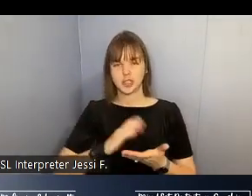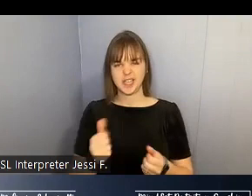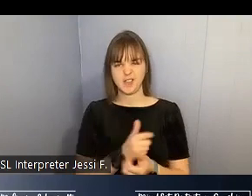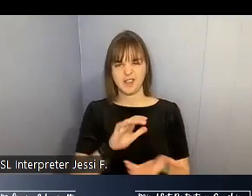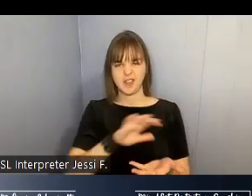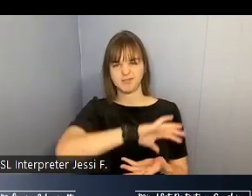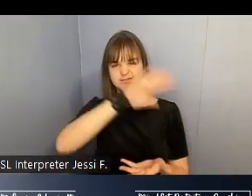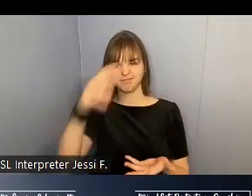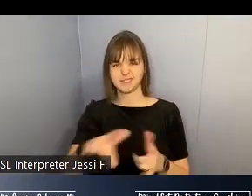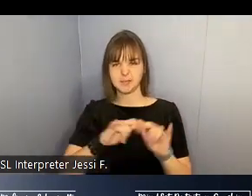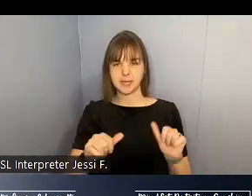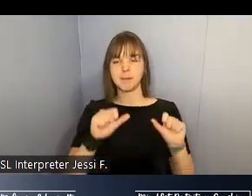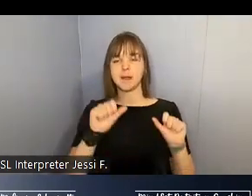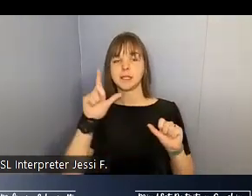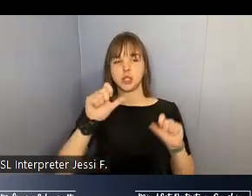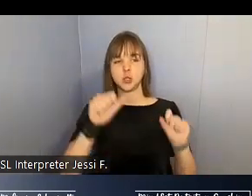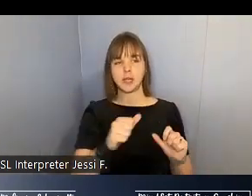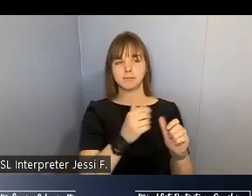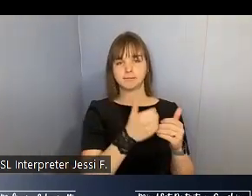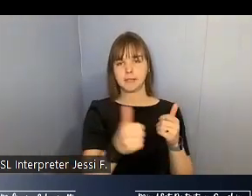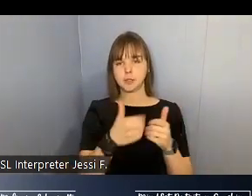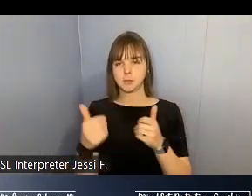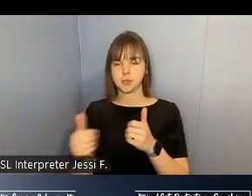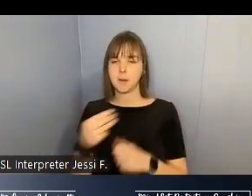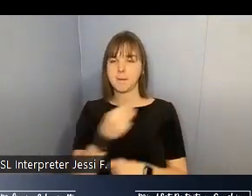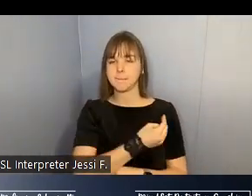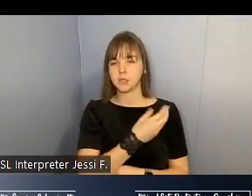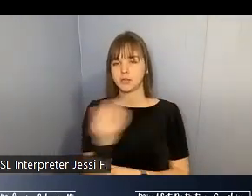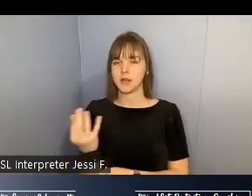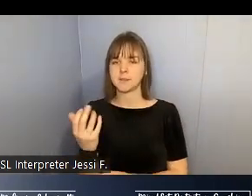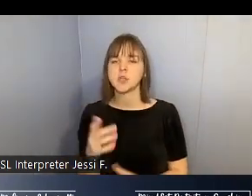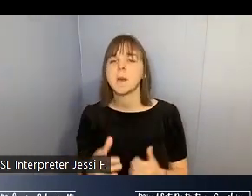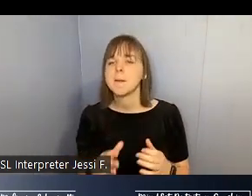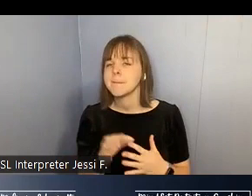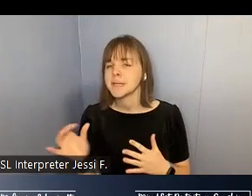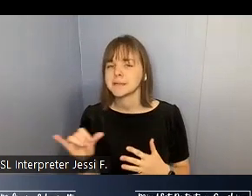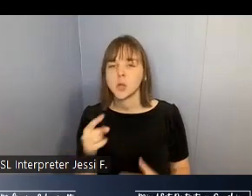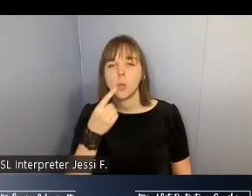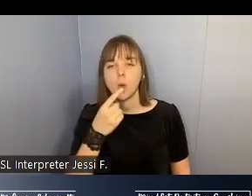So pick maybe one meal. It could be where you need the most work.